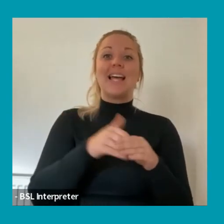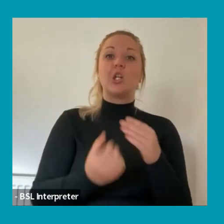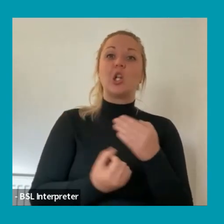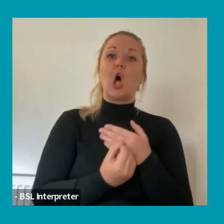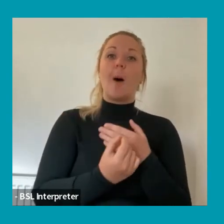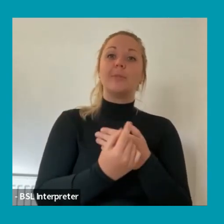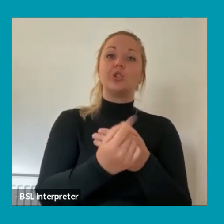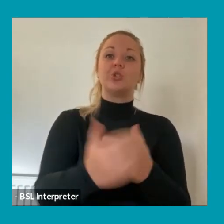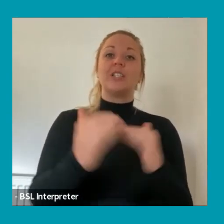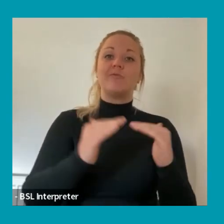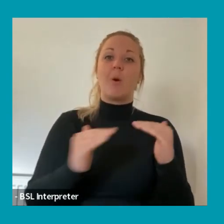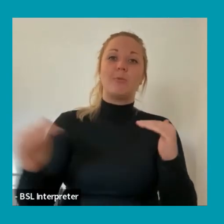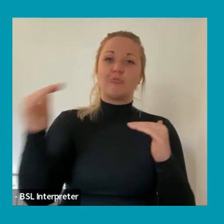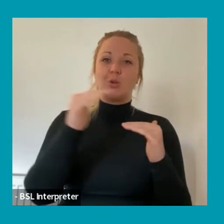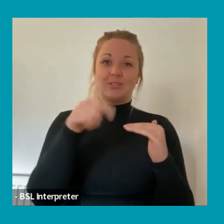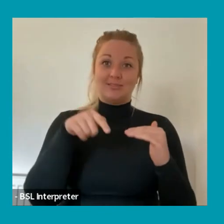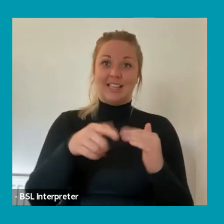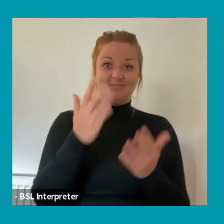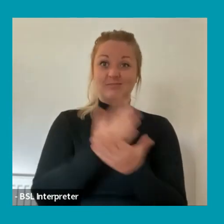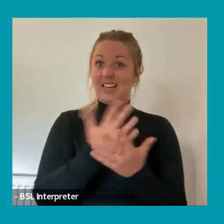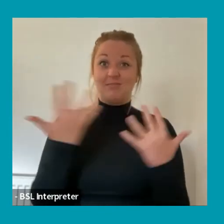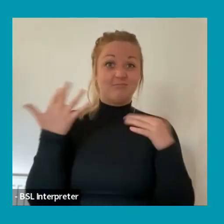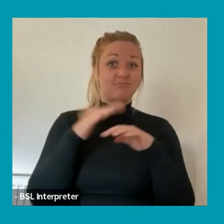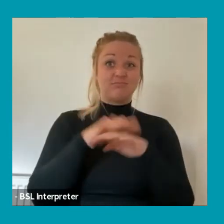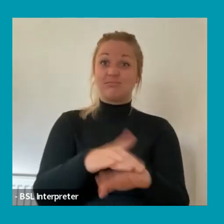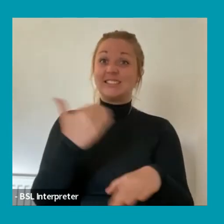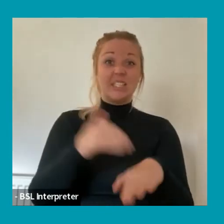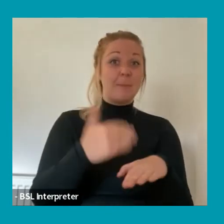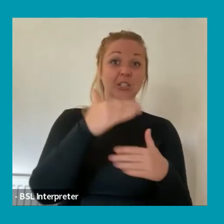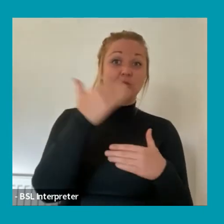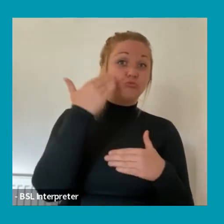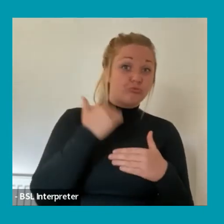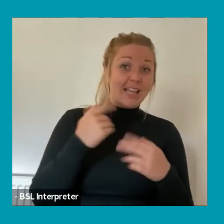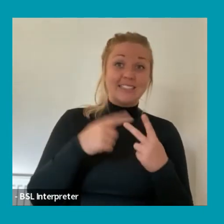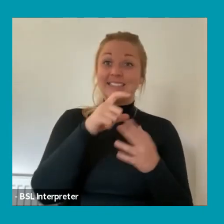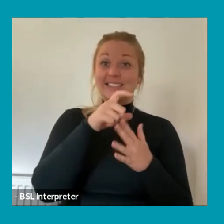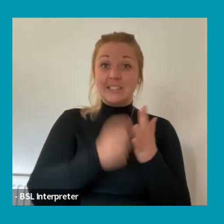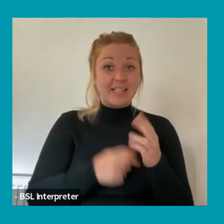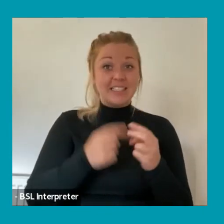It an intersectional topic so lots of groups feel